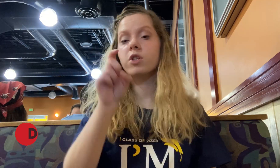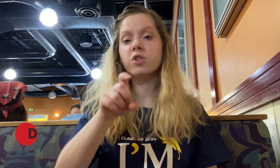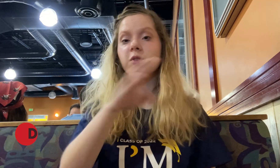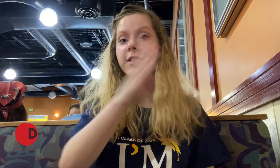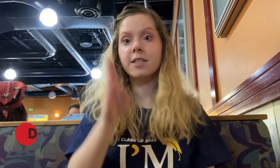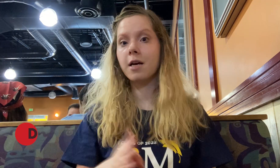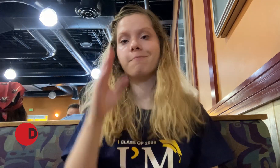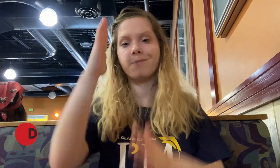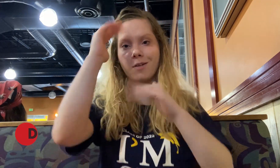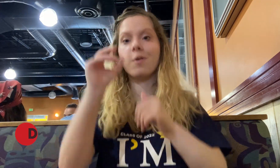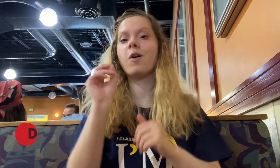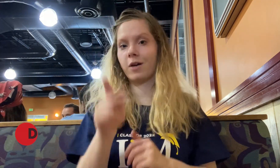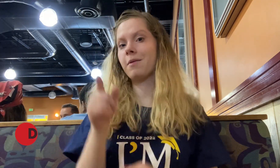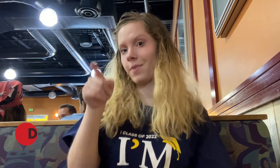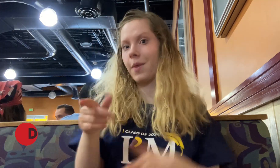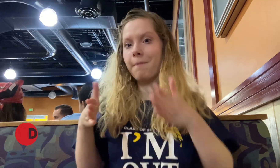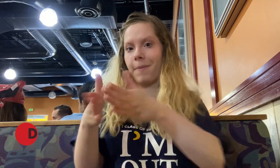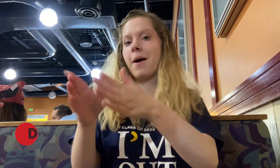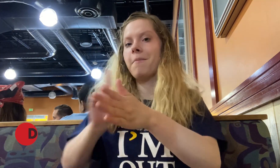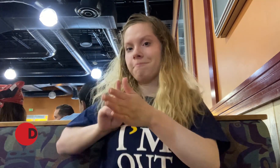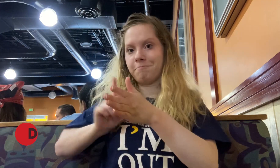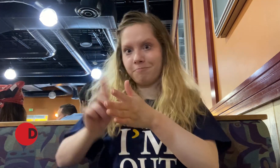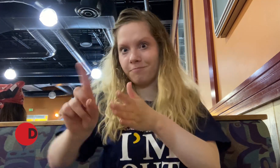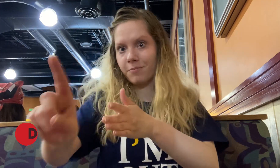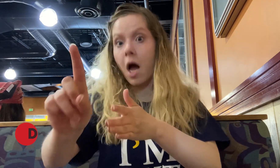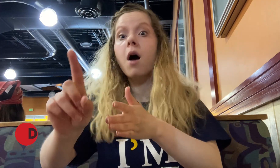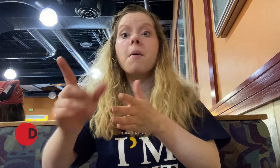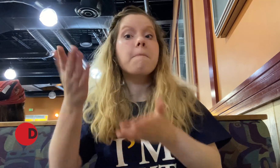and that's why you should never expect your path to be set in stone.